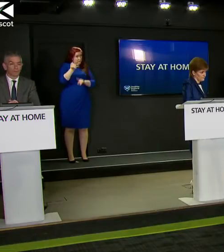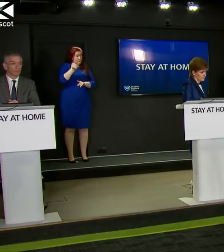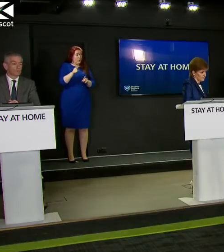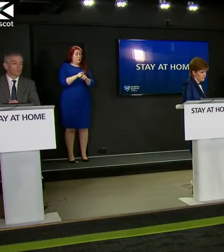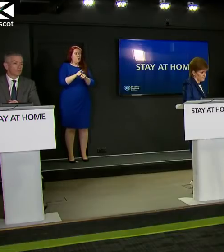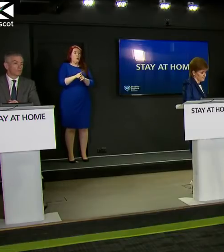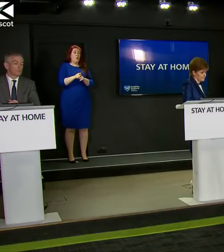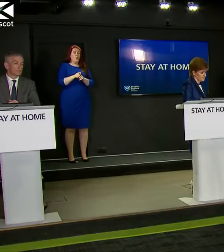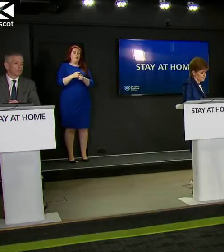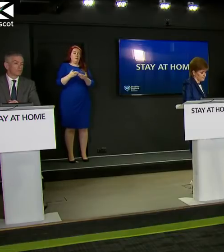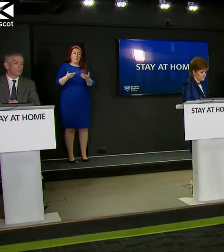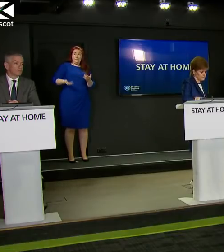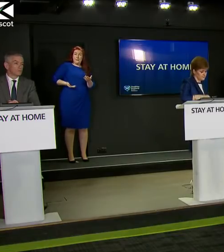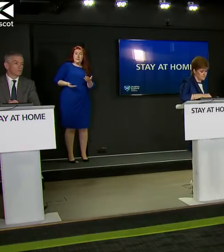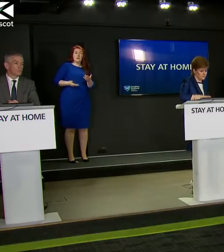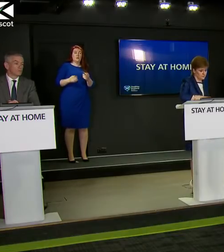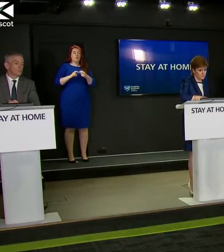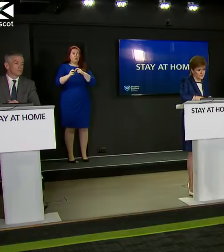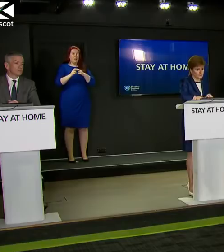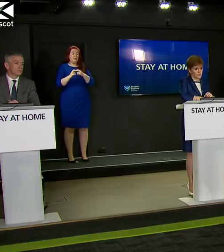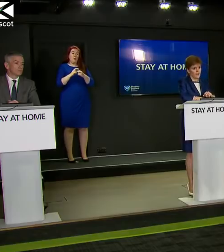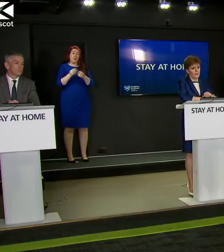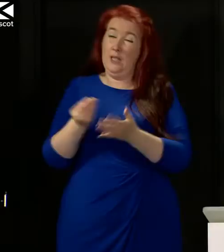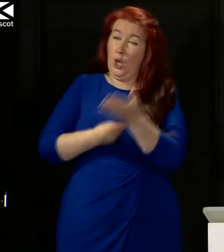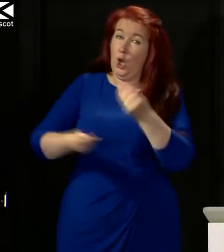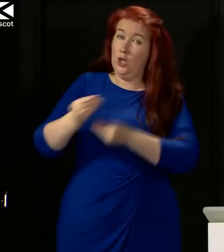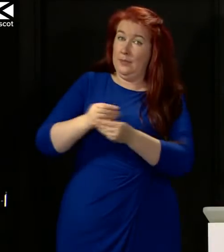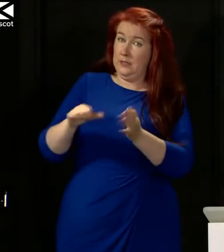be able to play their part given the strain that will be on the economy?